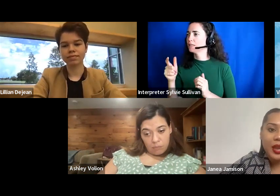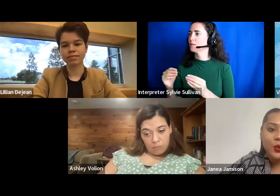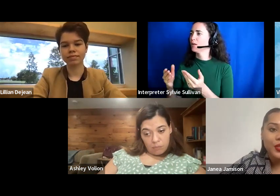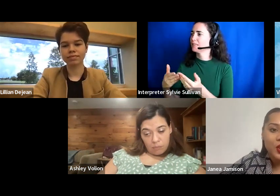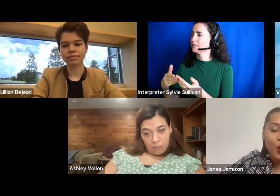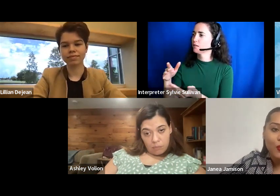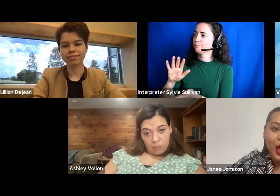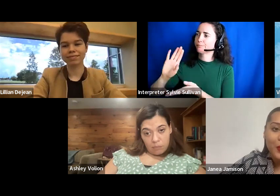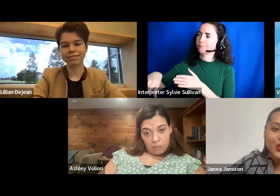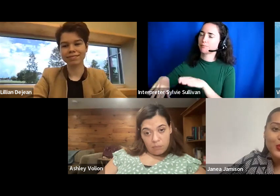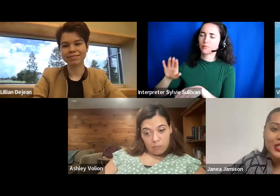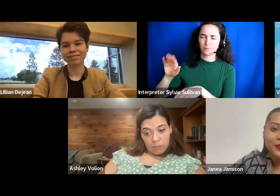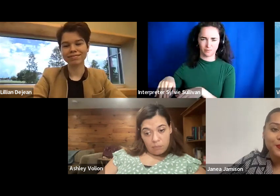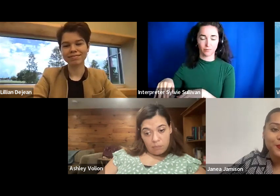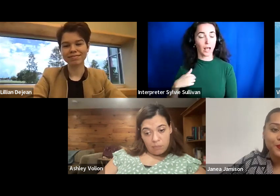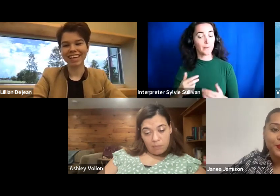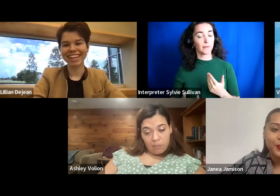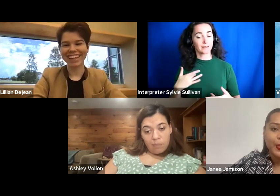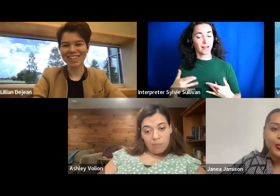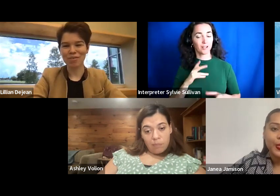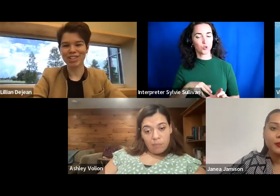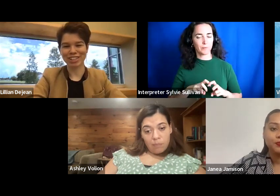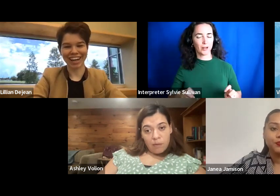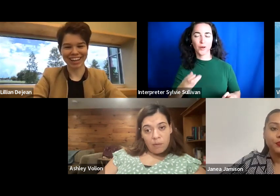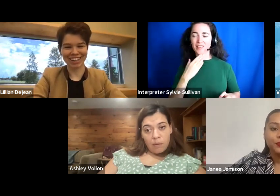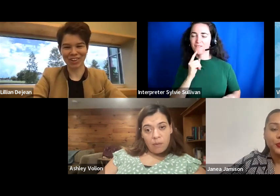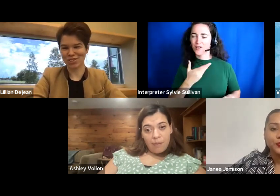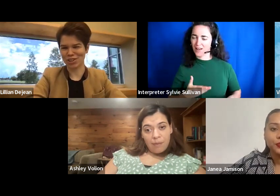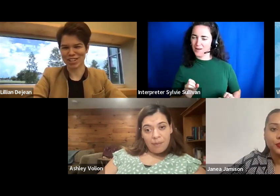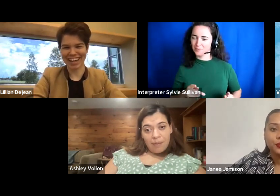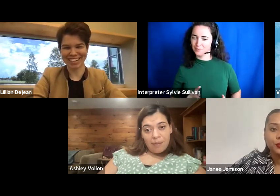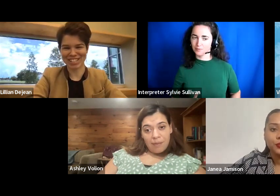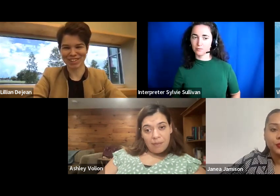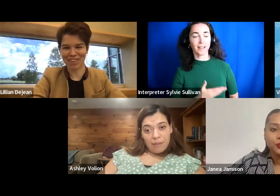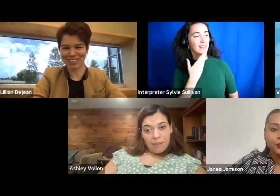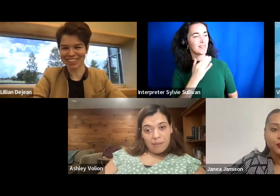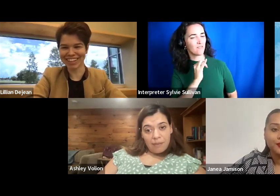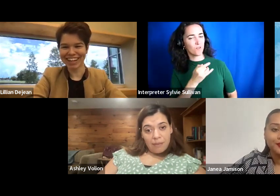panel, and thank you all for the opportunity. Thank you so much, Janet, and also your jacket is phenomenal.